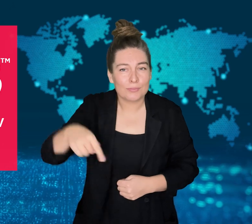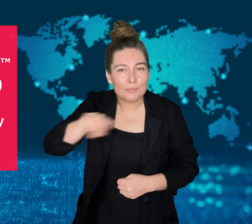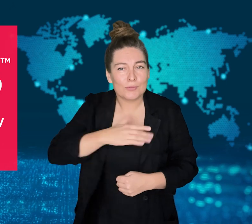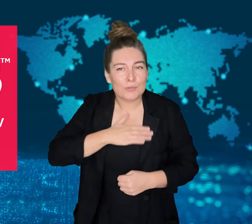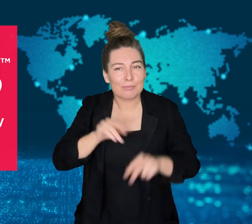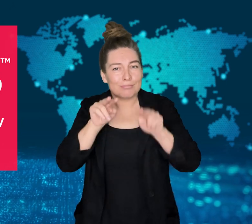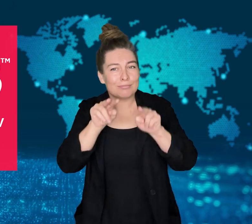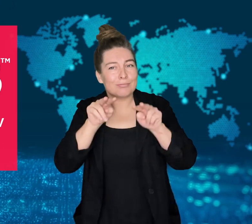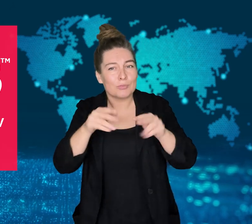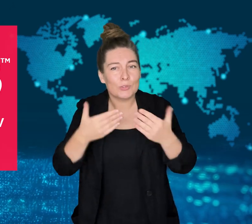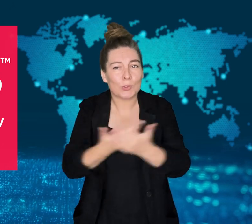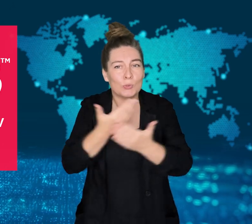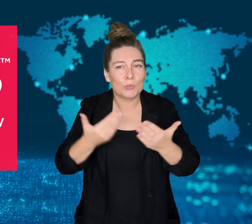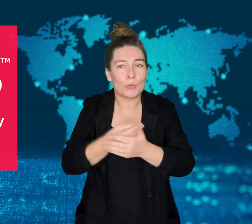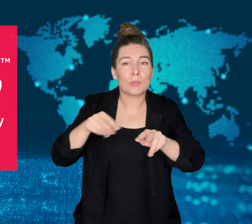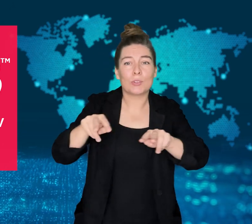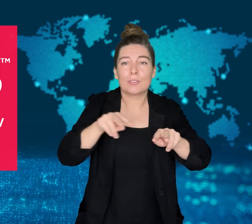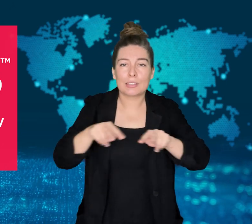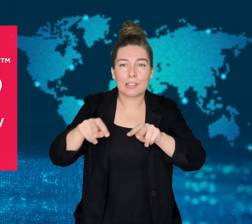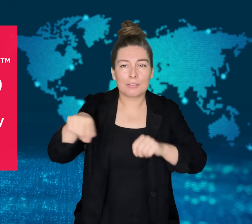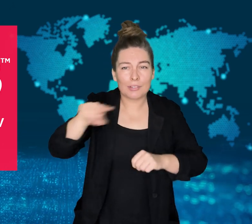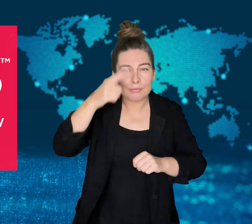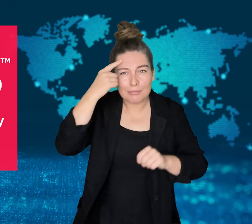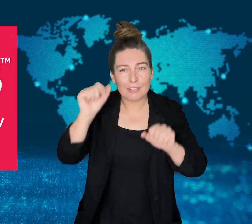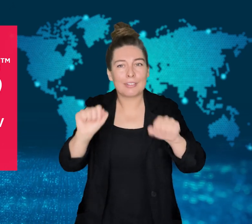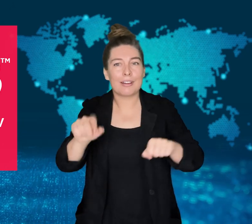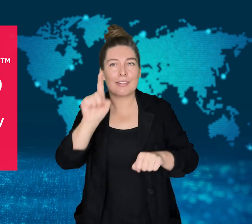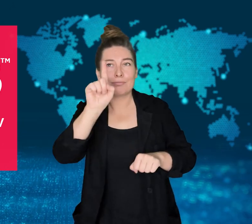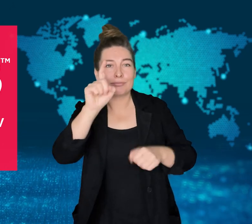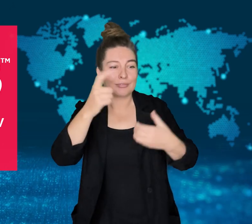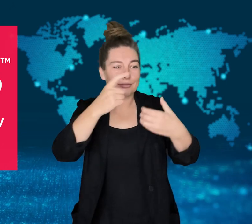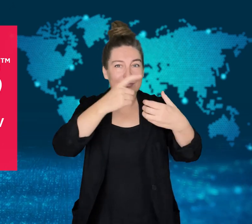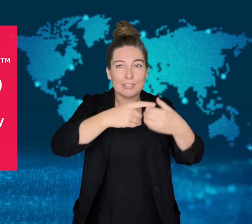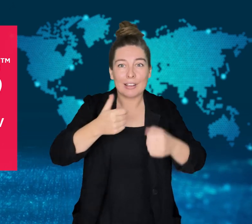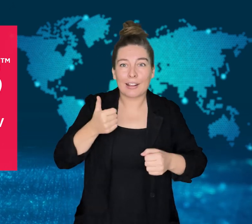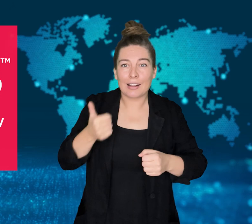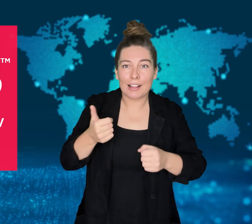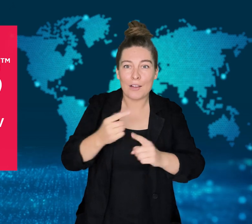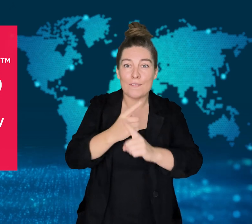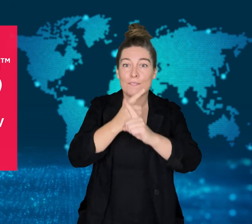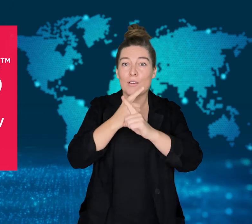Don't forget to subscribe, like, and follow H3 World TV